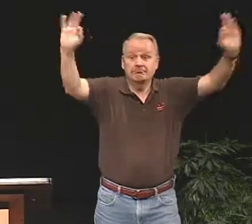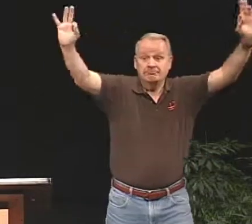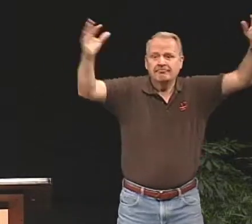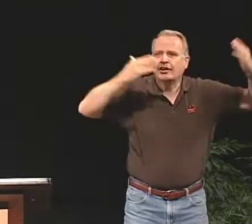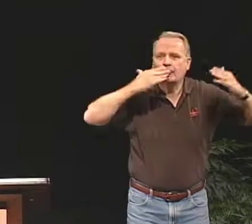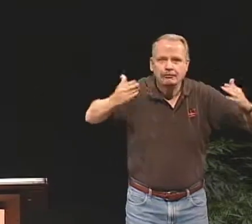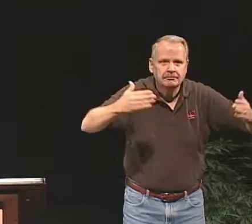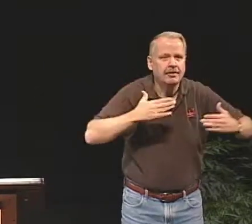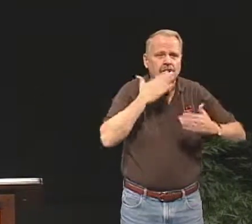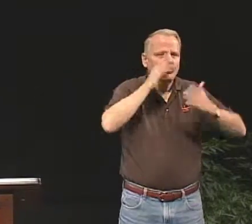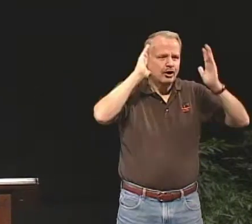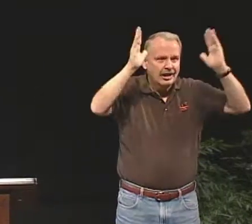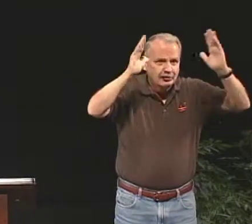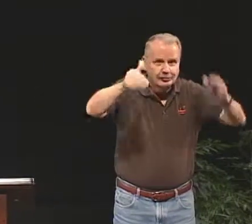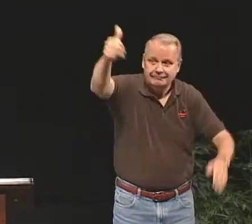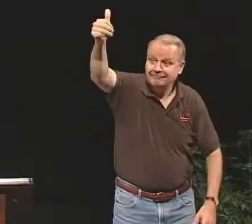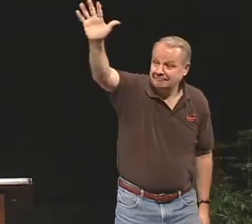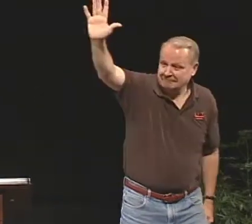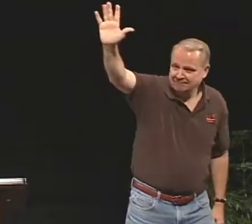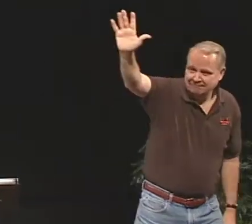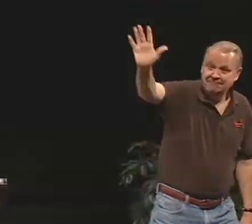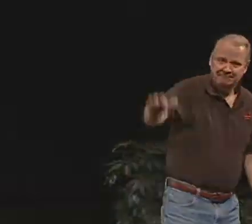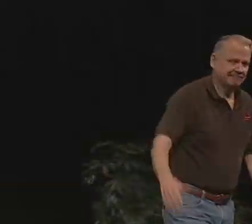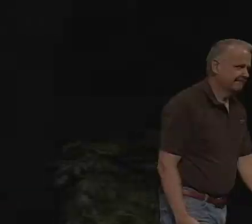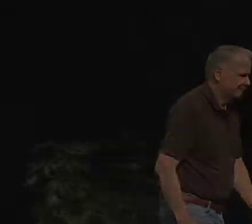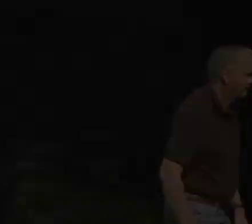That's all, folks. So thank you. And thank you for your attention.